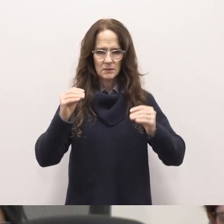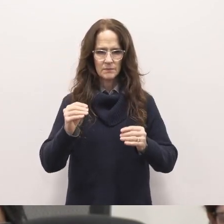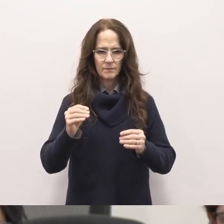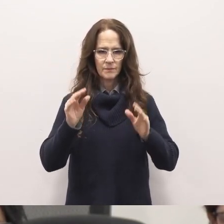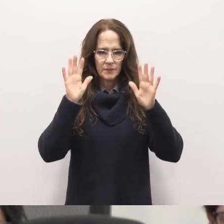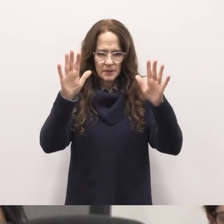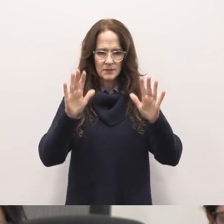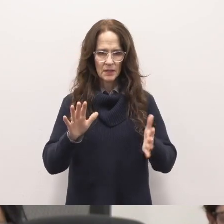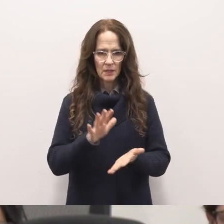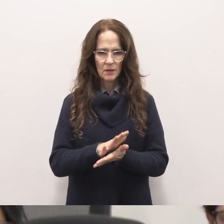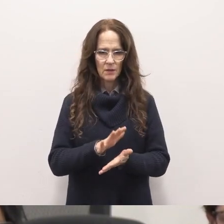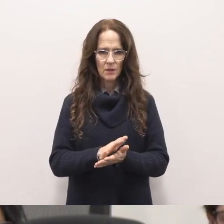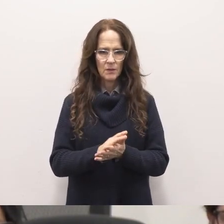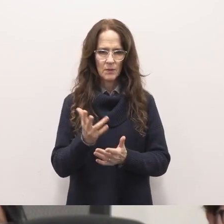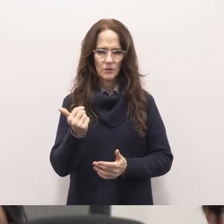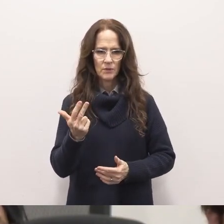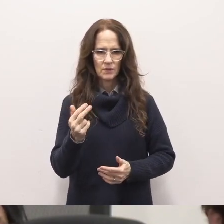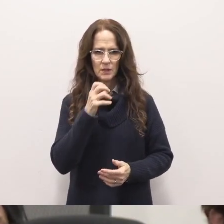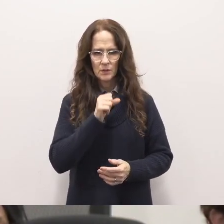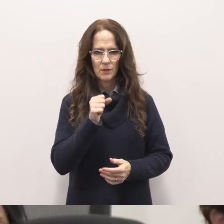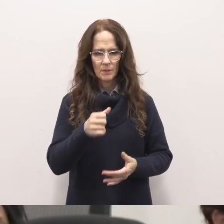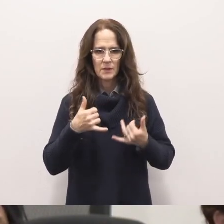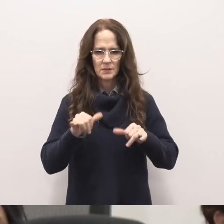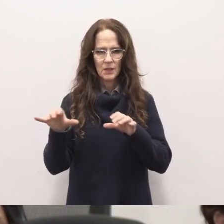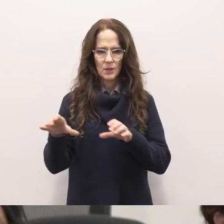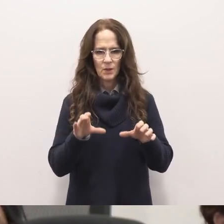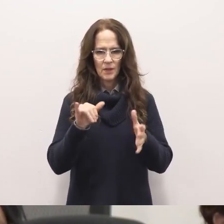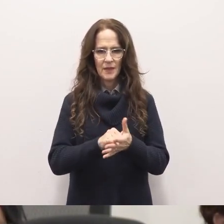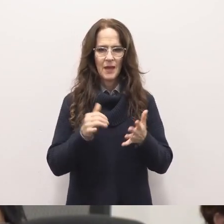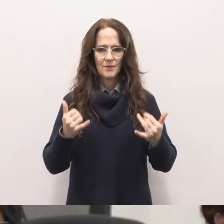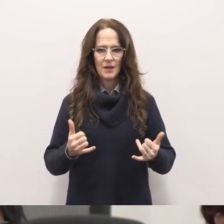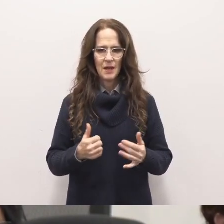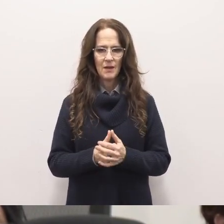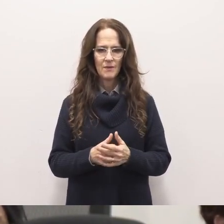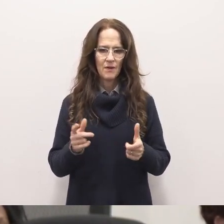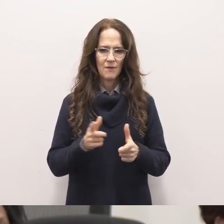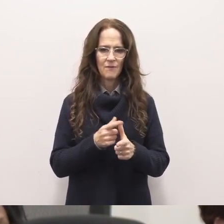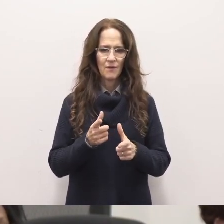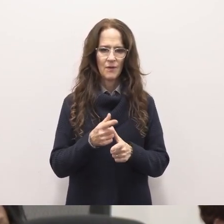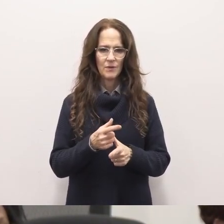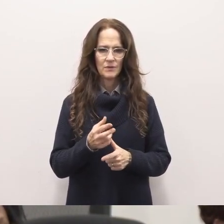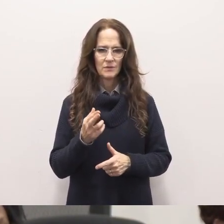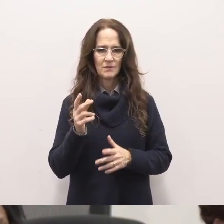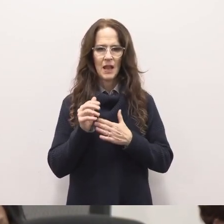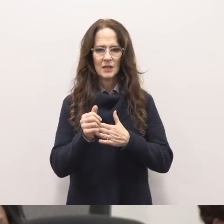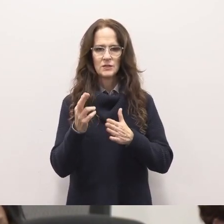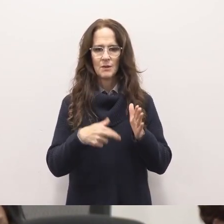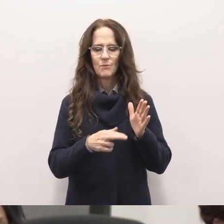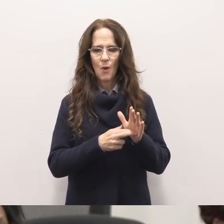I started doing that when I was 13. Still doing that right now. So that's probably the first leadership role I had. Yeah.